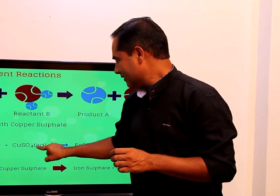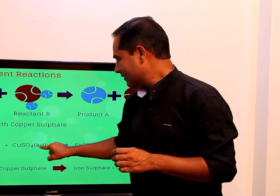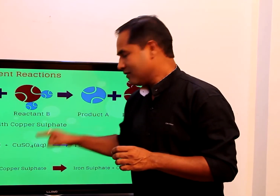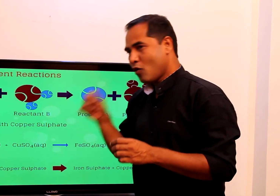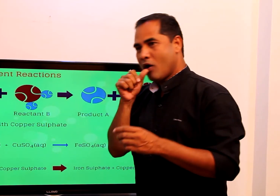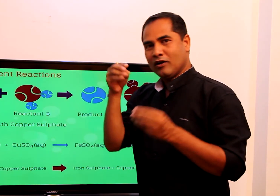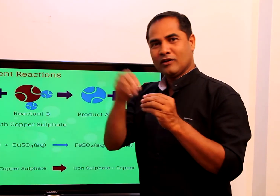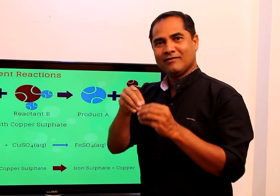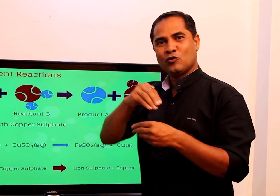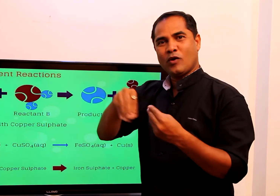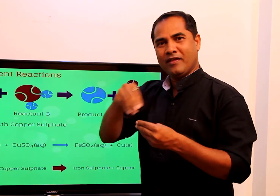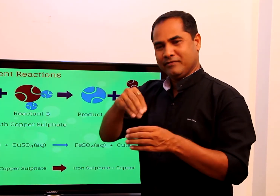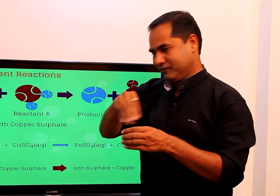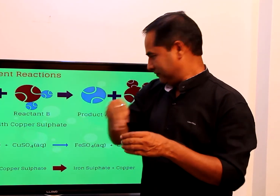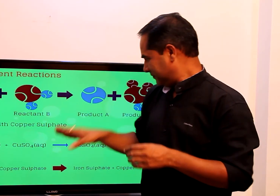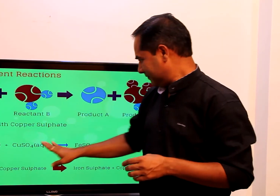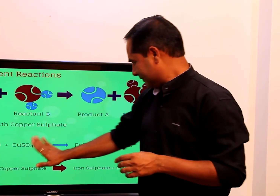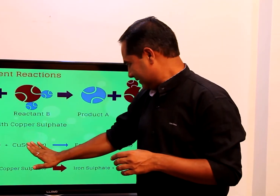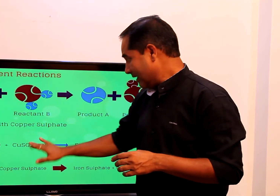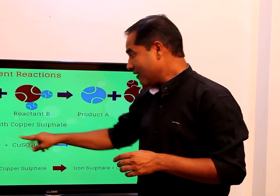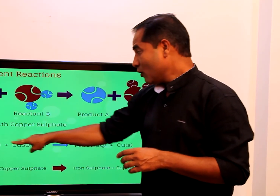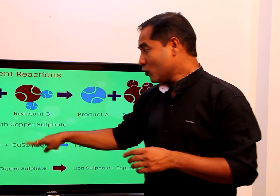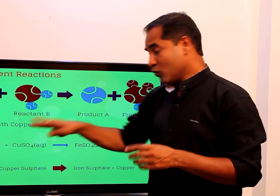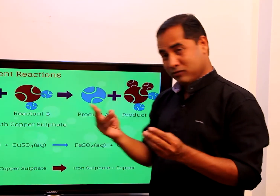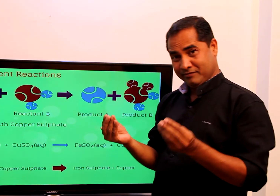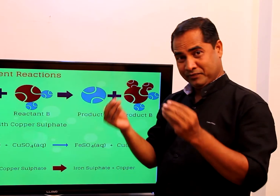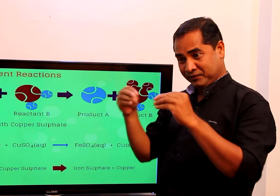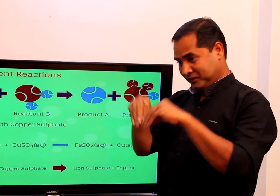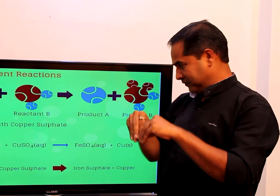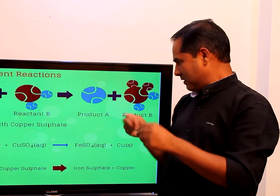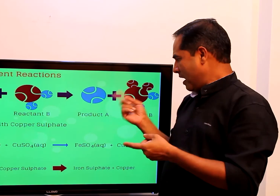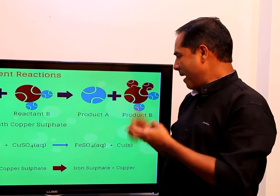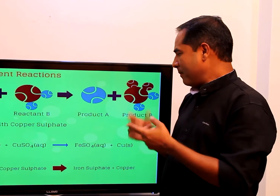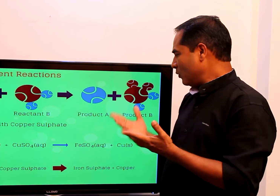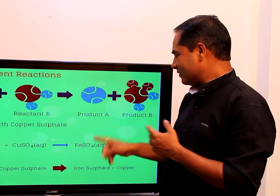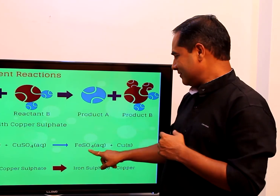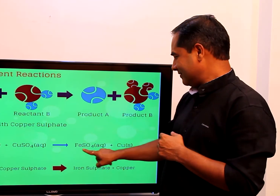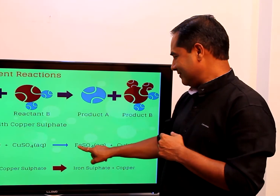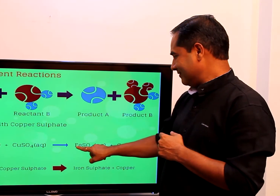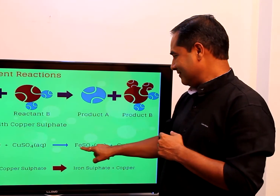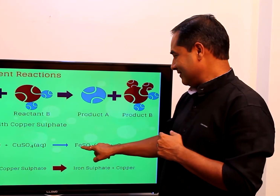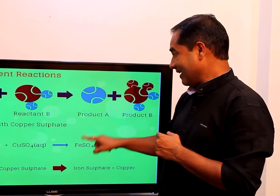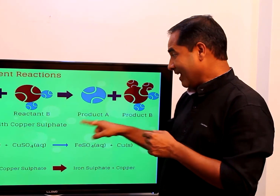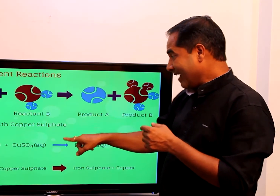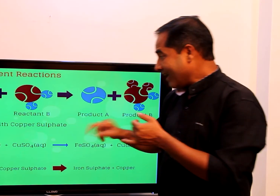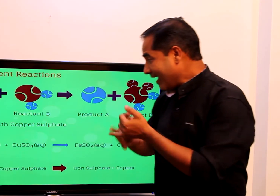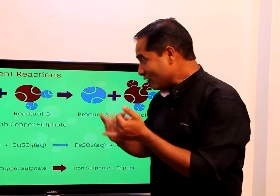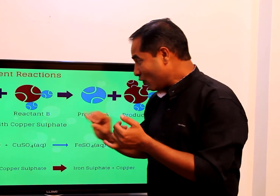the (aq) here stands for that the solution has water in it, you would get this.